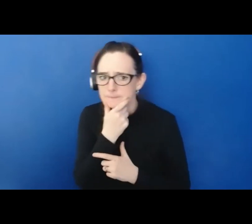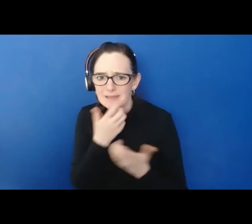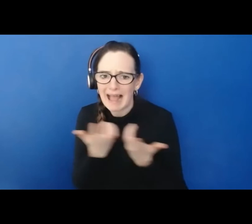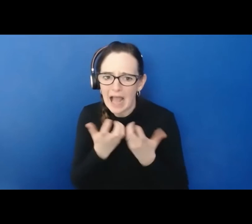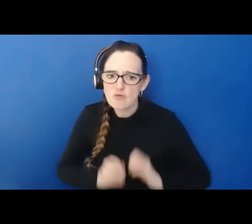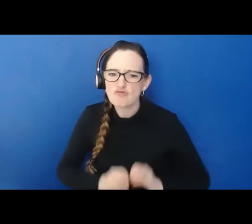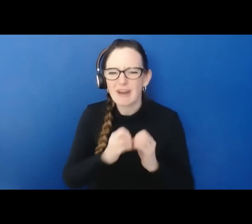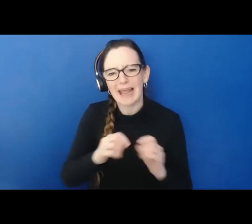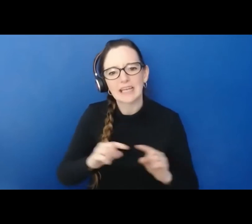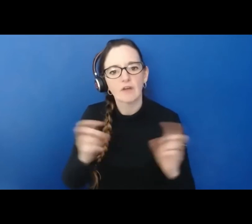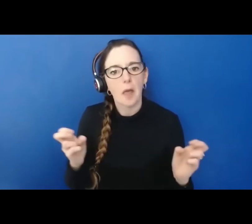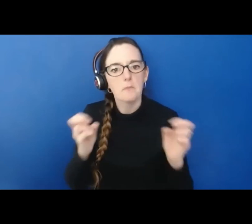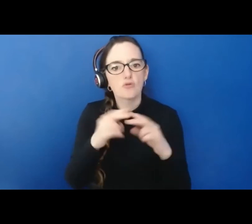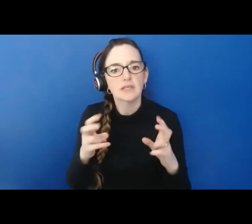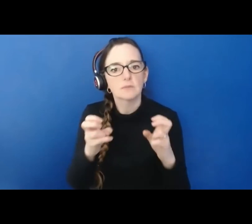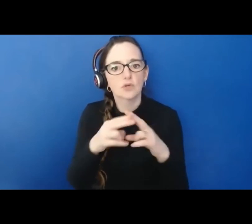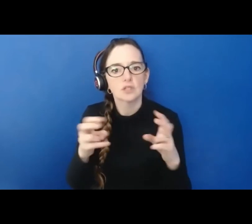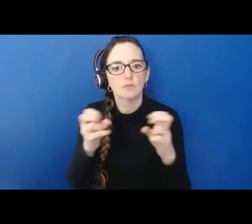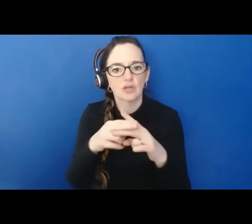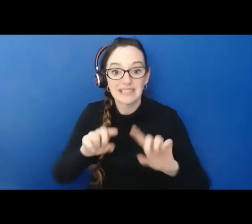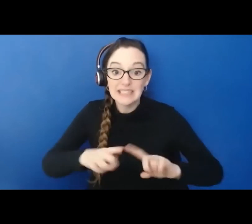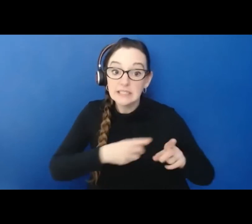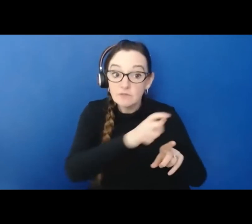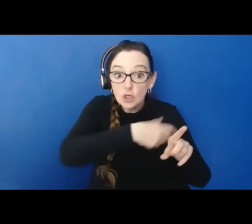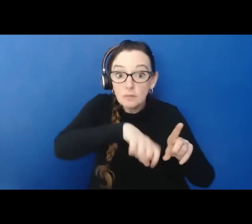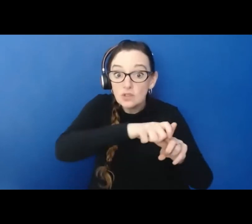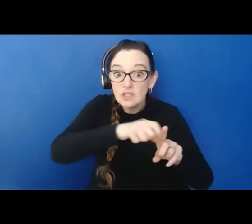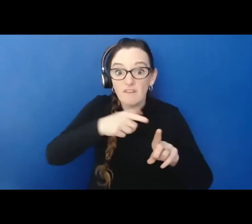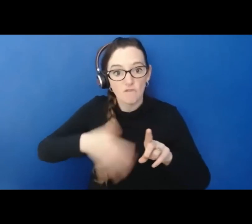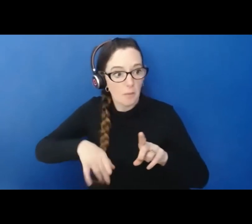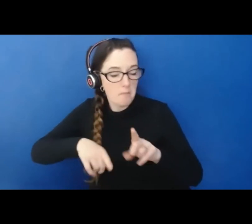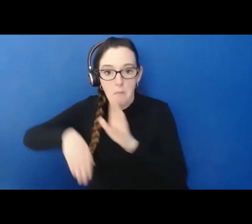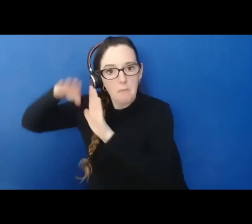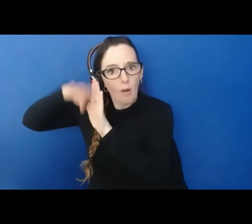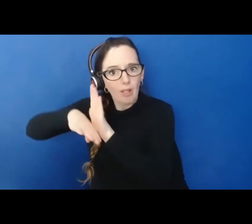in different levels in terms of, from the policy makers to the grass roots activists